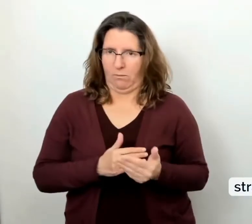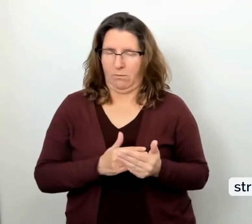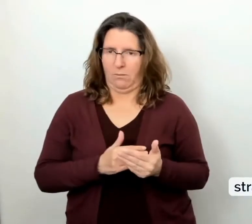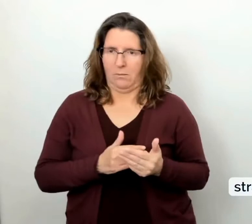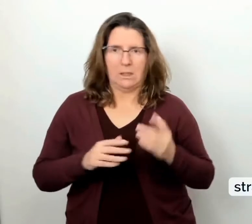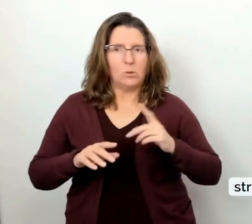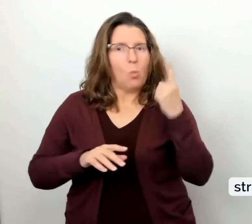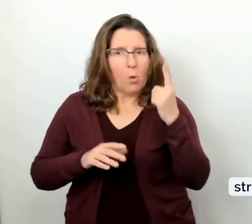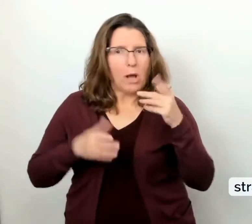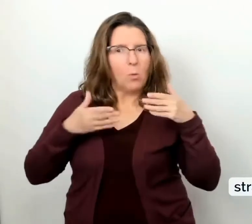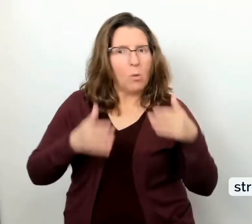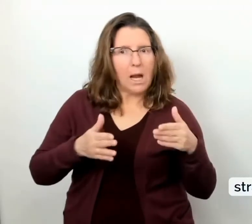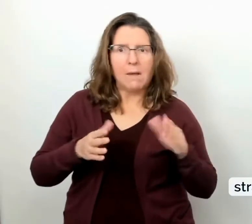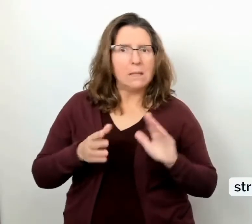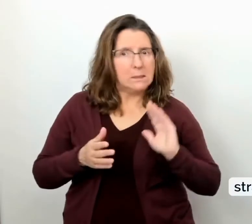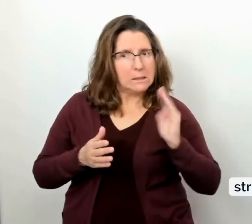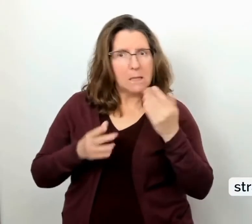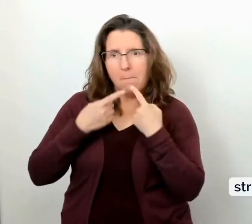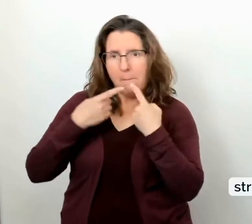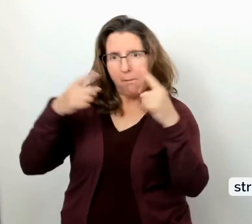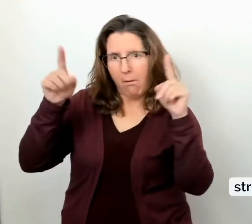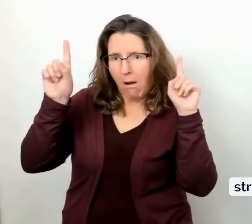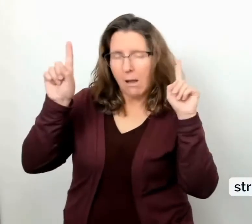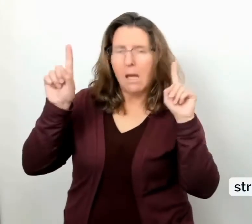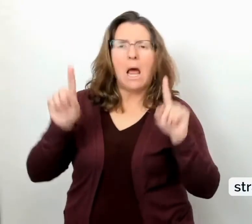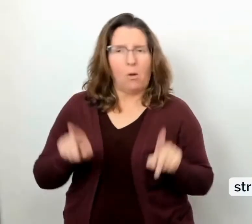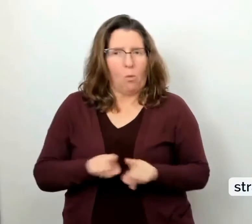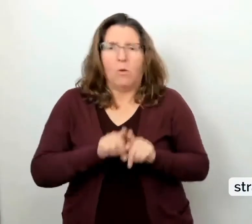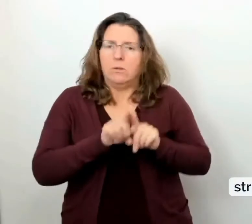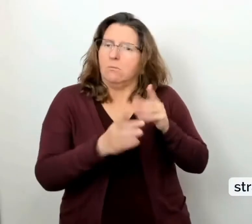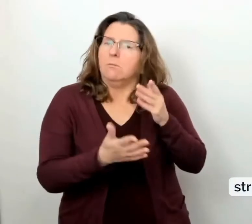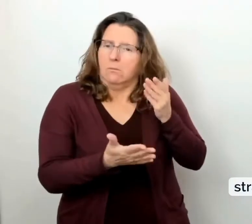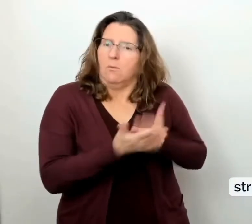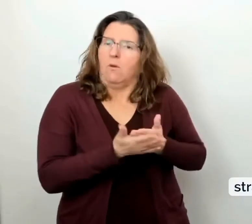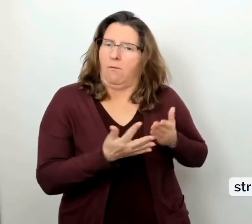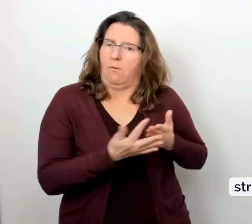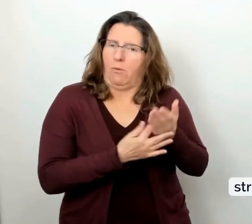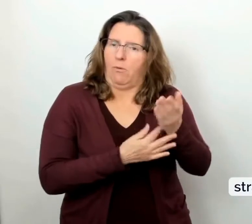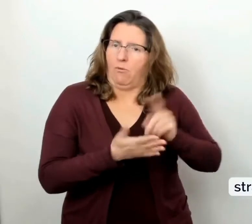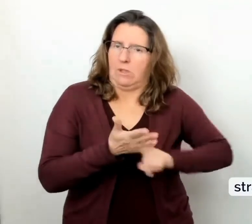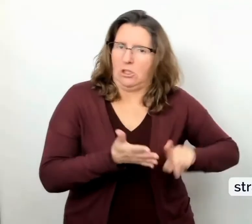This has proven to be the most effective way from teachers' experiences and from research.